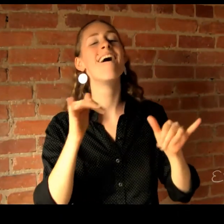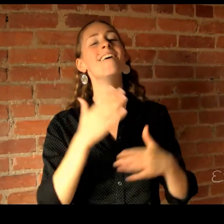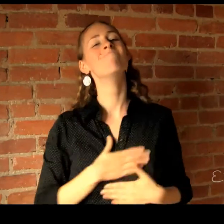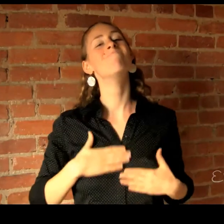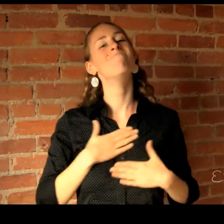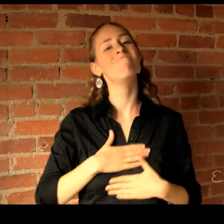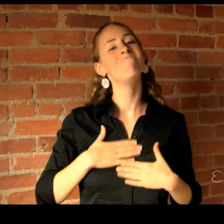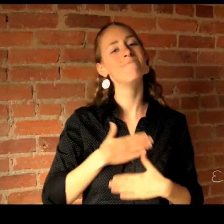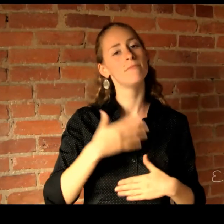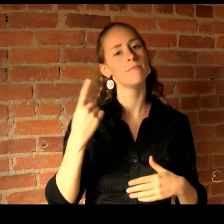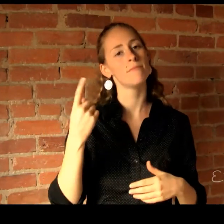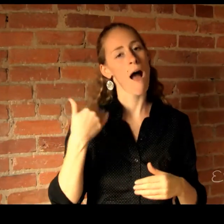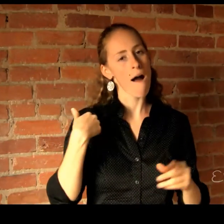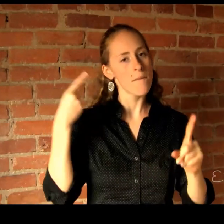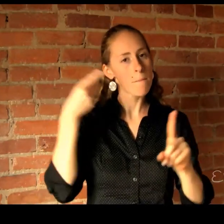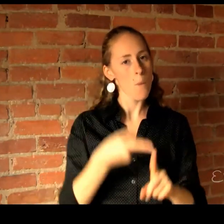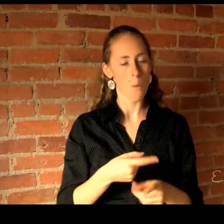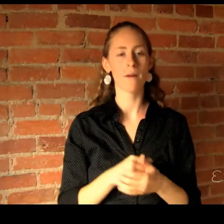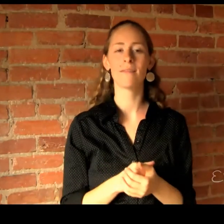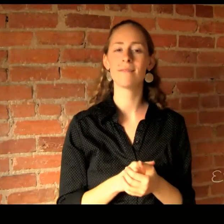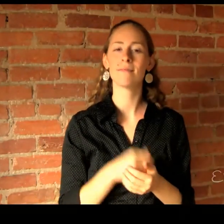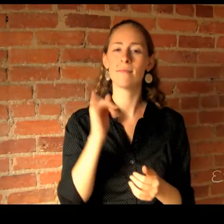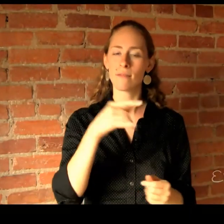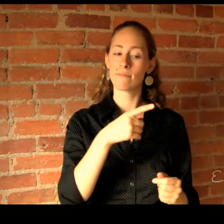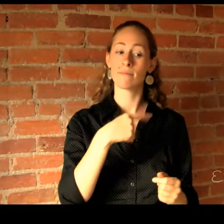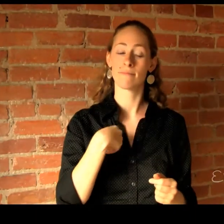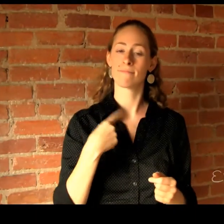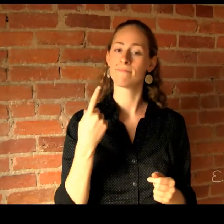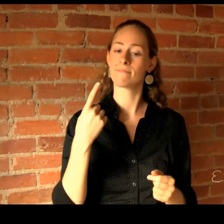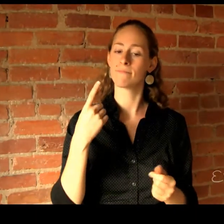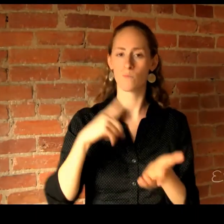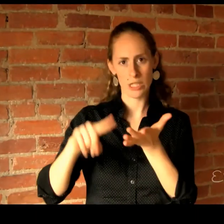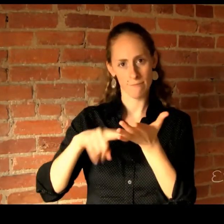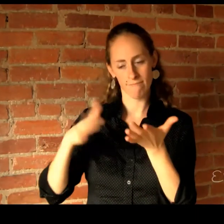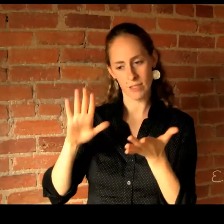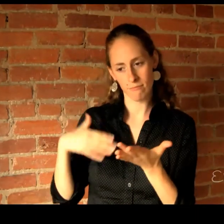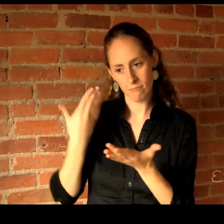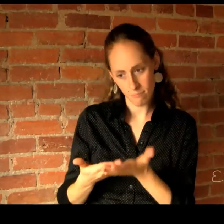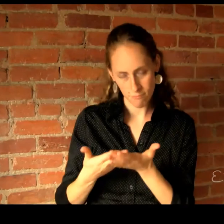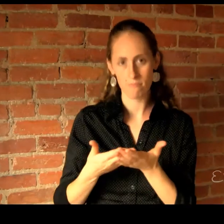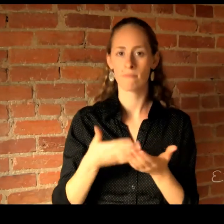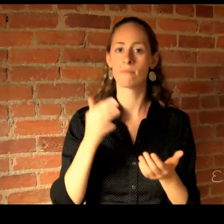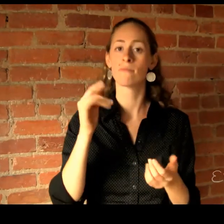will leave the audience entertained. Research has shown that when a child grows up as a